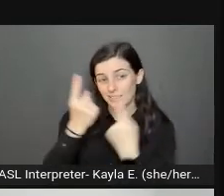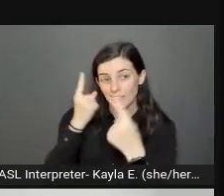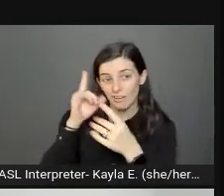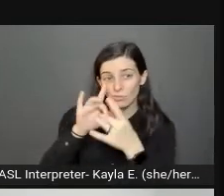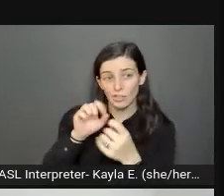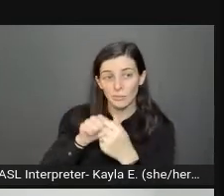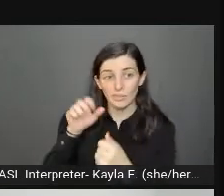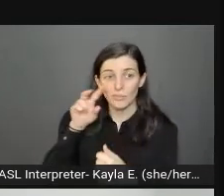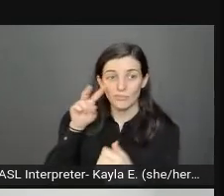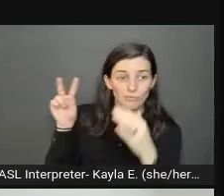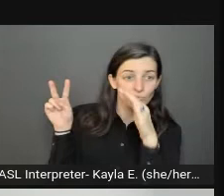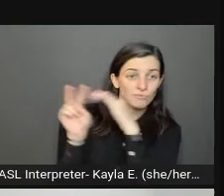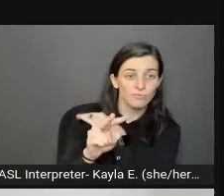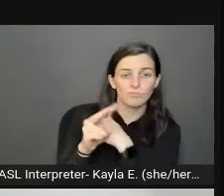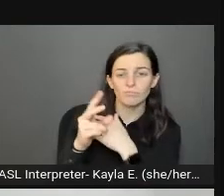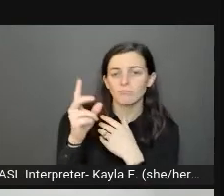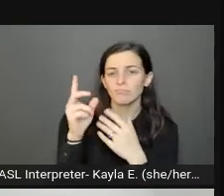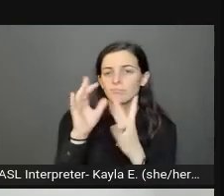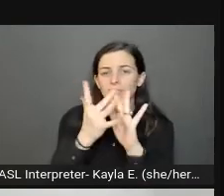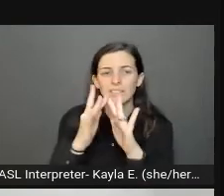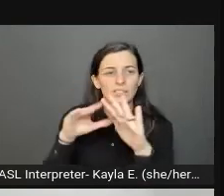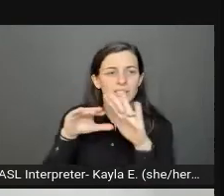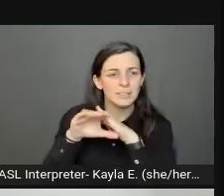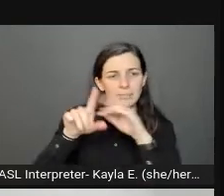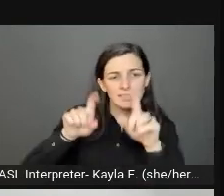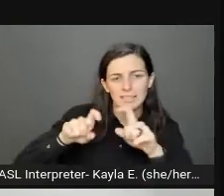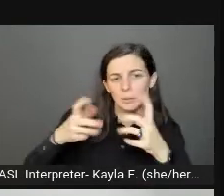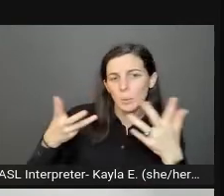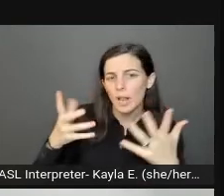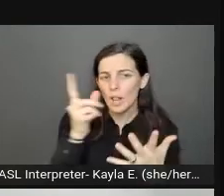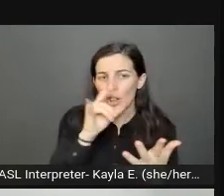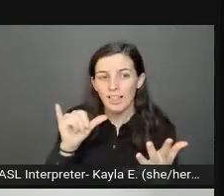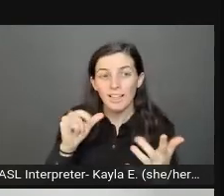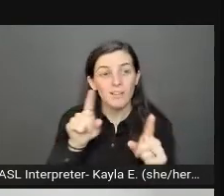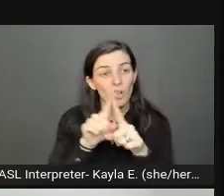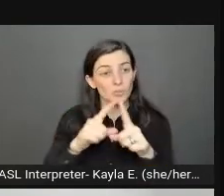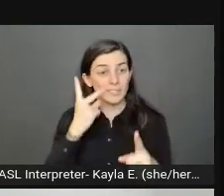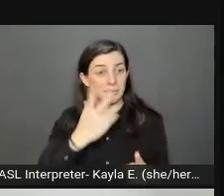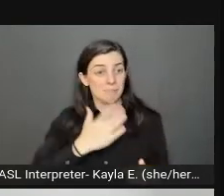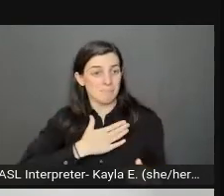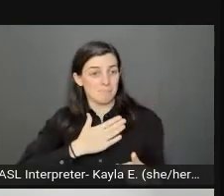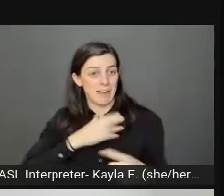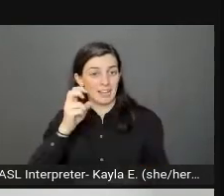You'll also be able to see where I'm at in my journey with SenseIT.